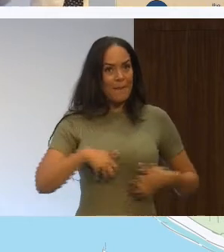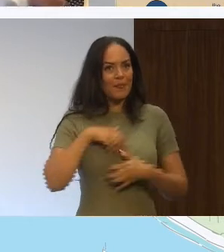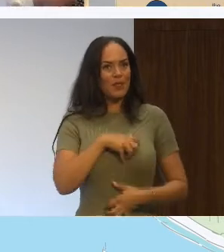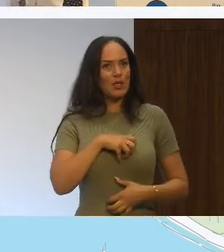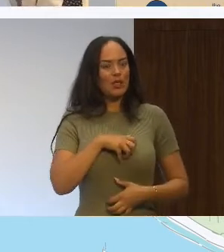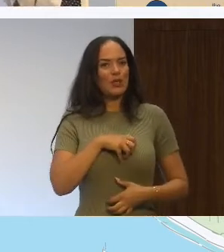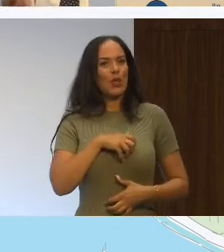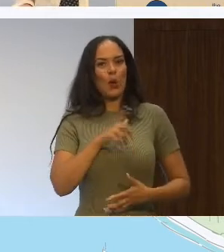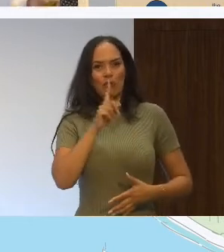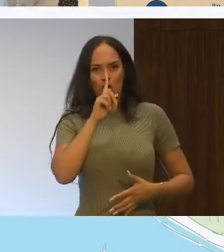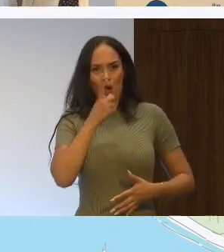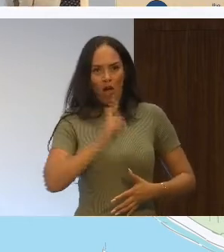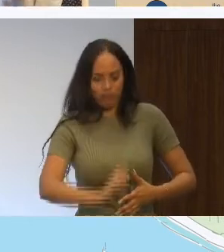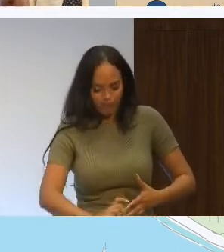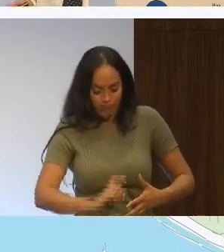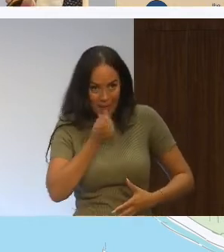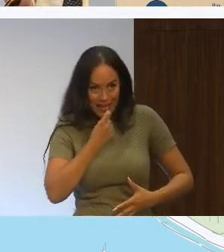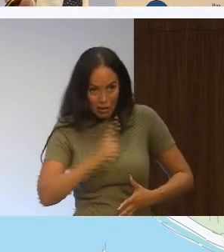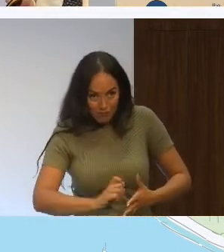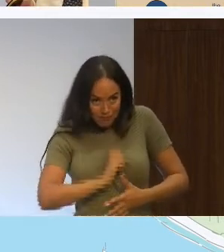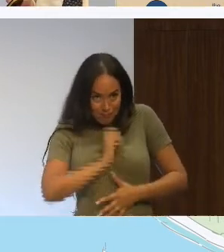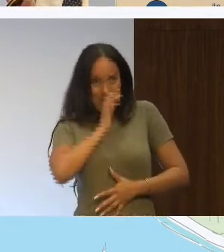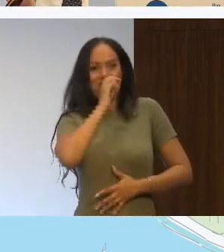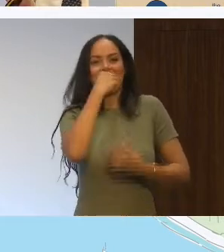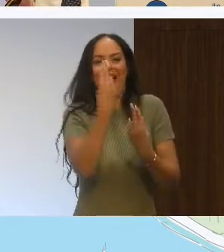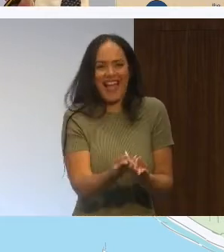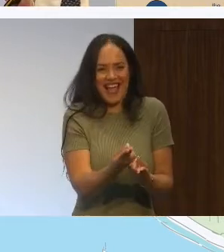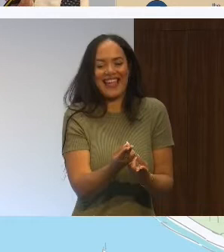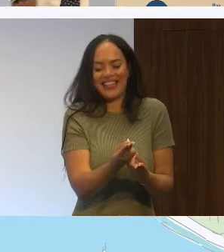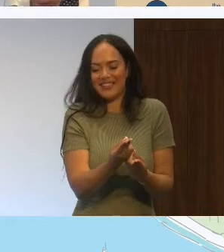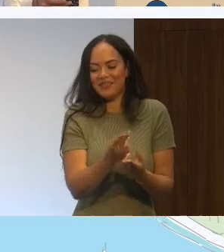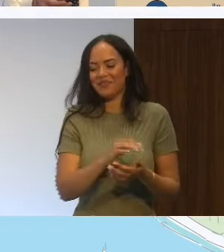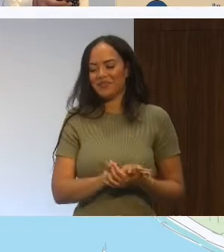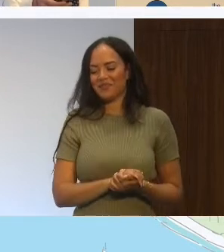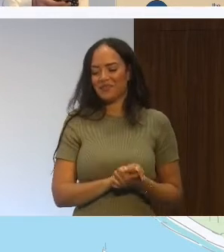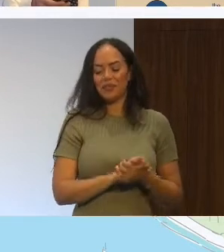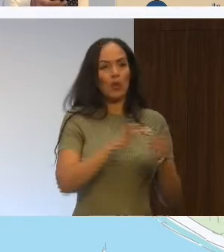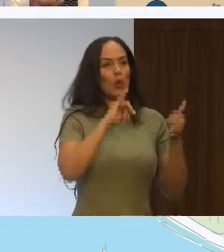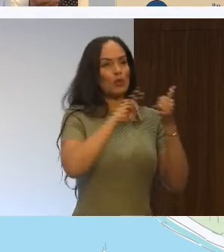And that's why nasal sprays and sumatriptan sub-cut is very useful